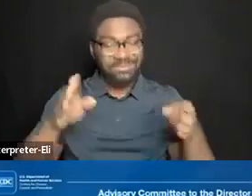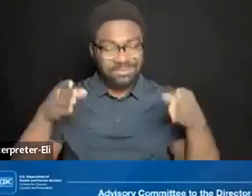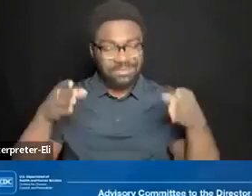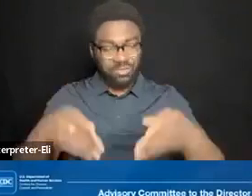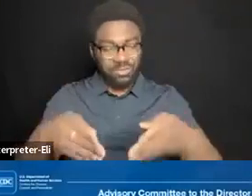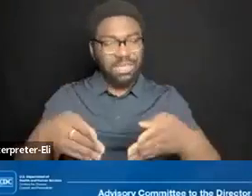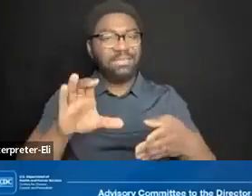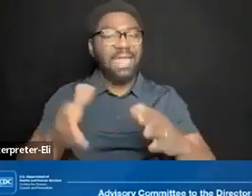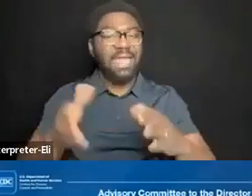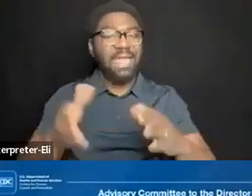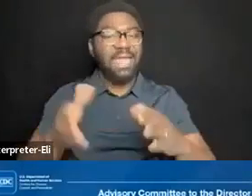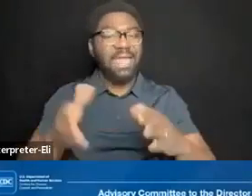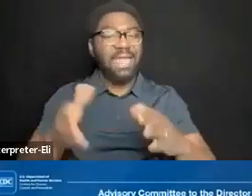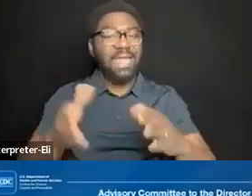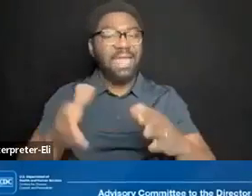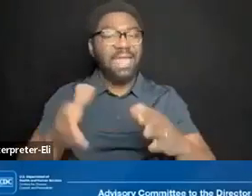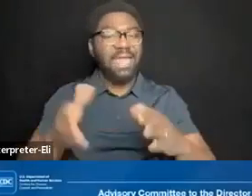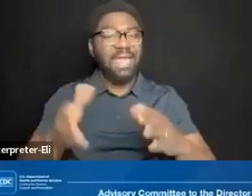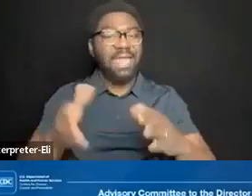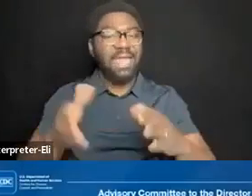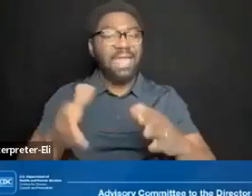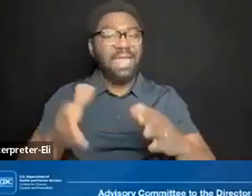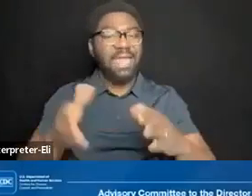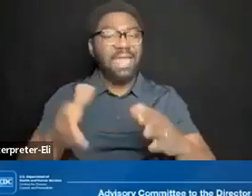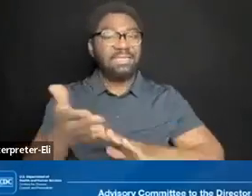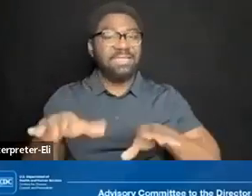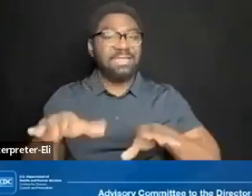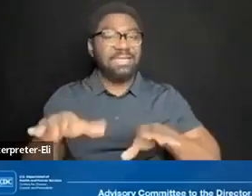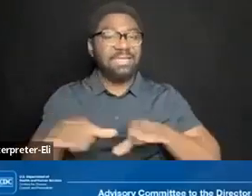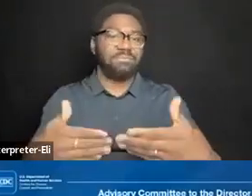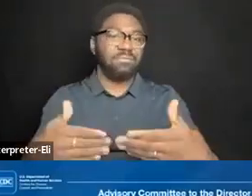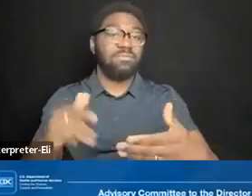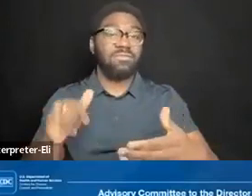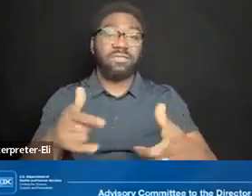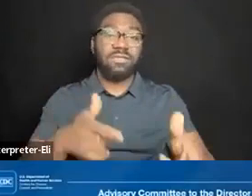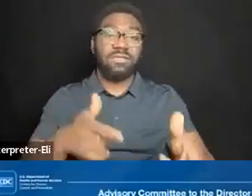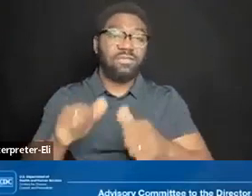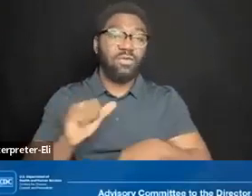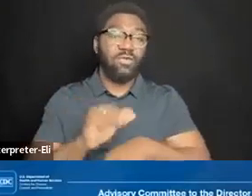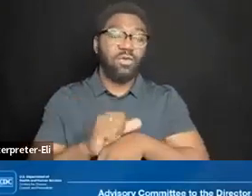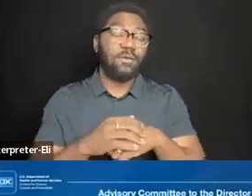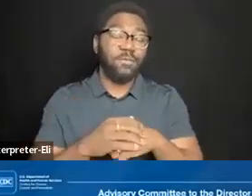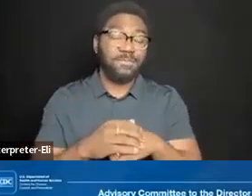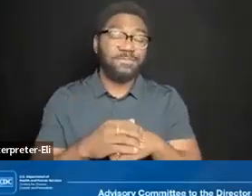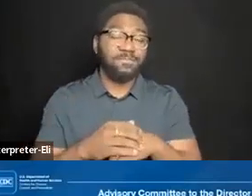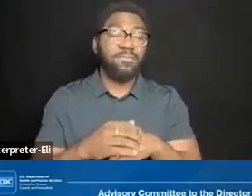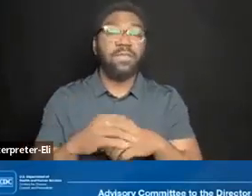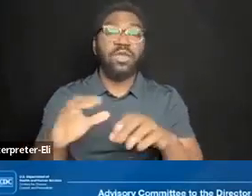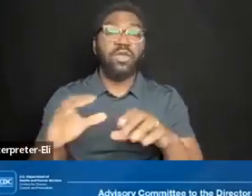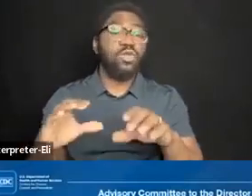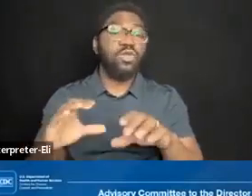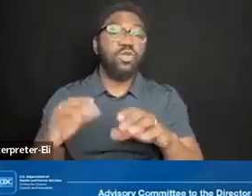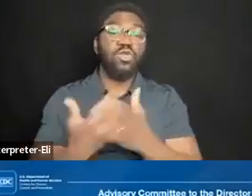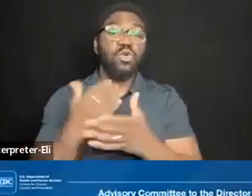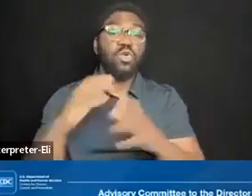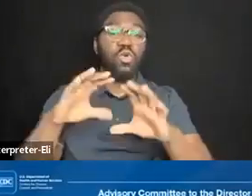to further accelerate this work. We will have a new global health center, and that will consolidate the work